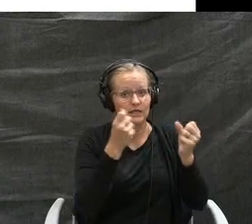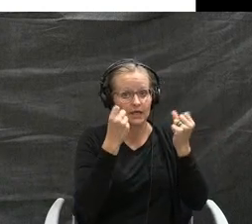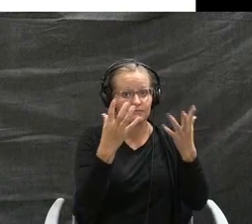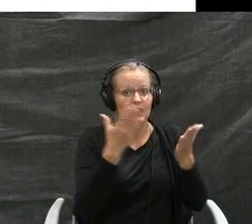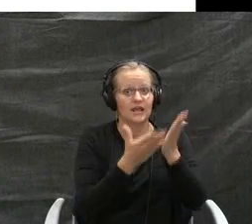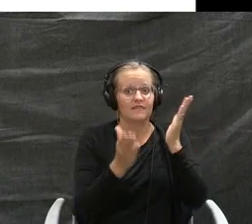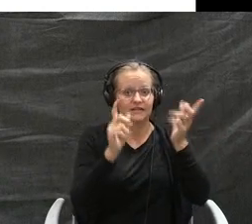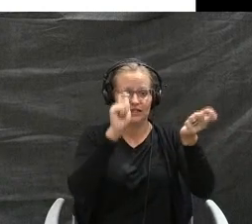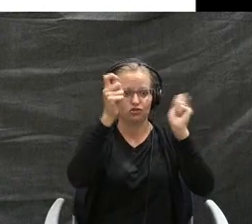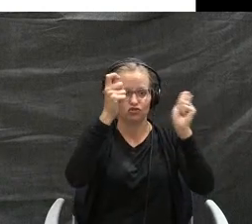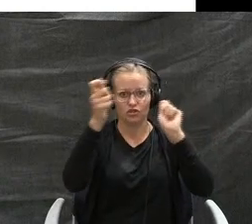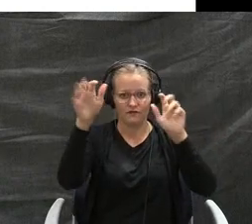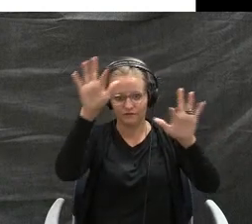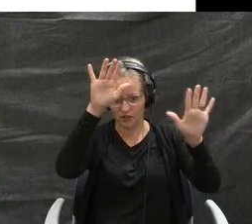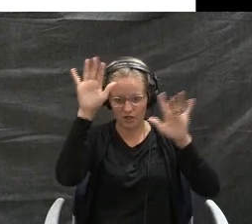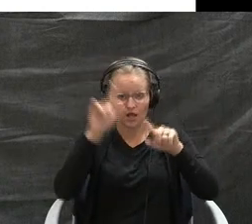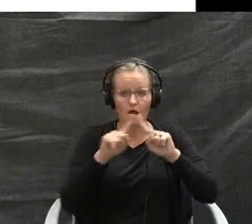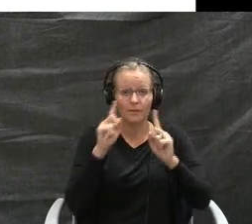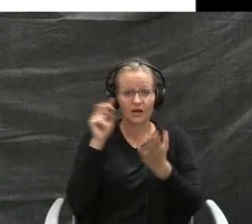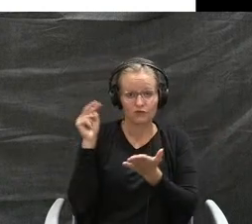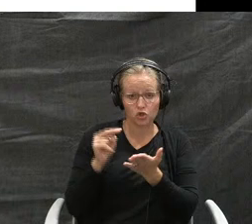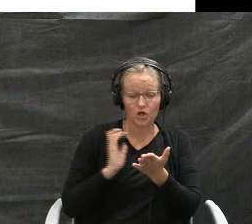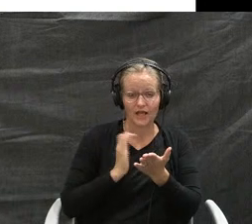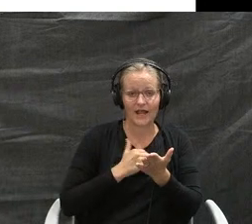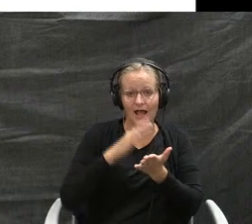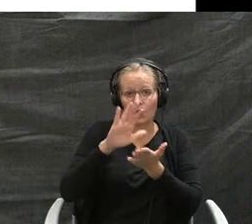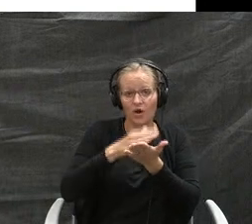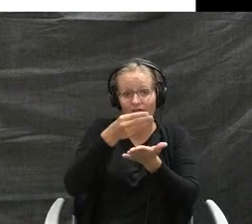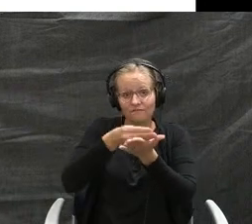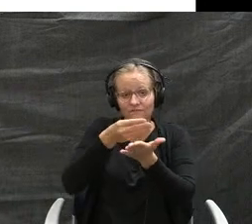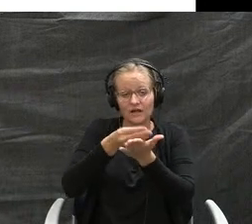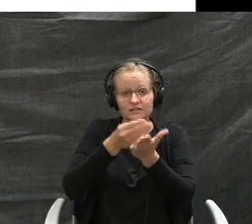things that shift around, but you can look at part of our fund